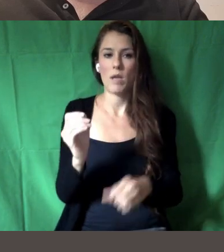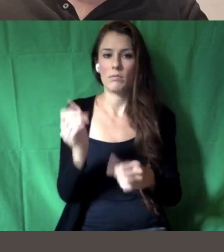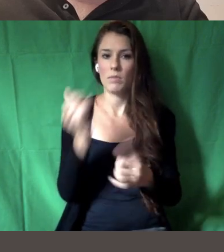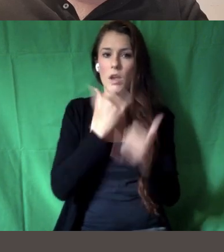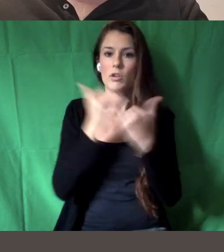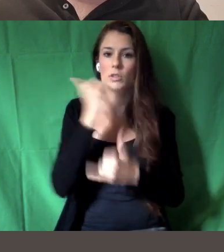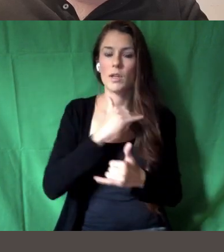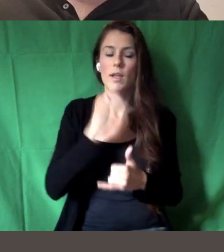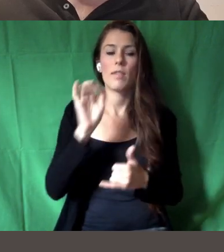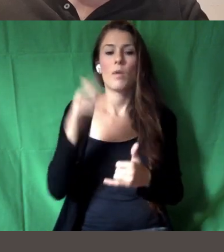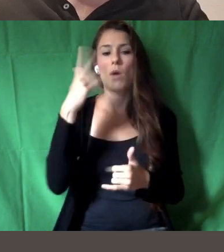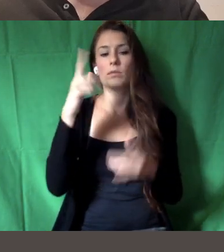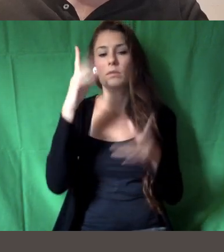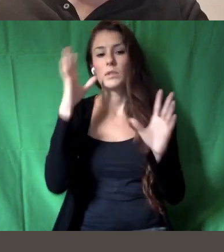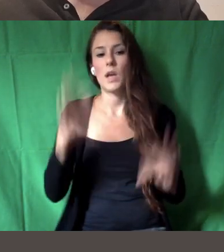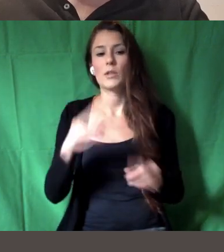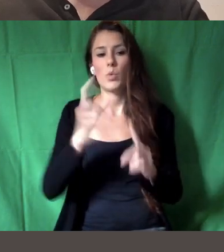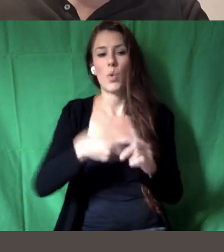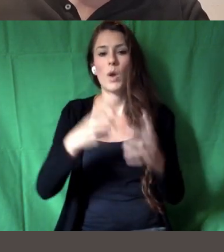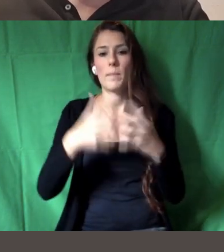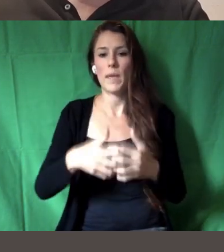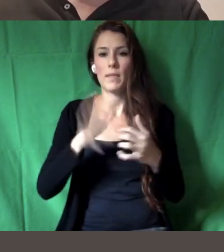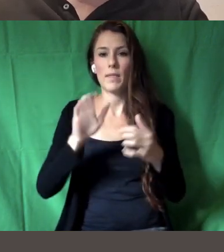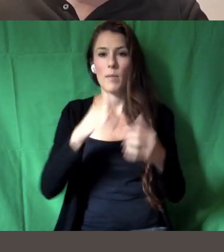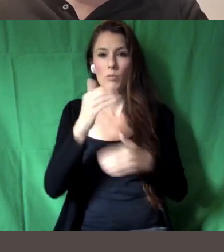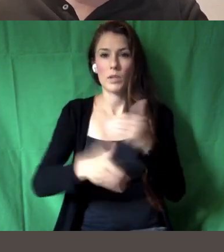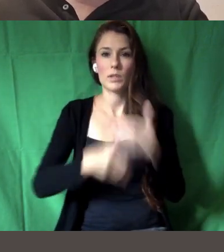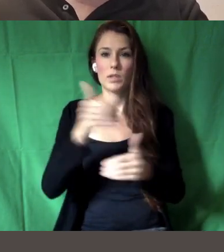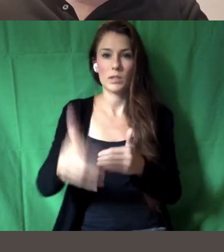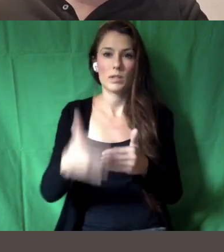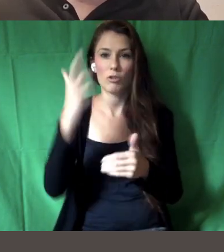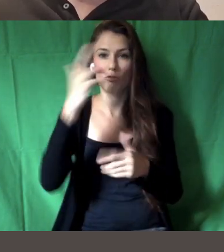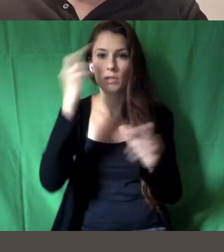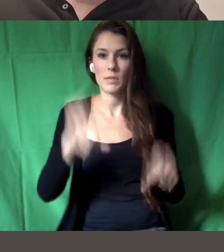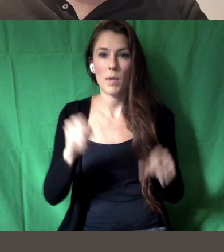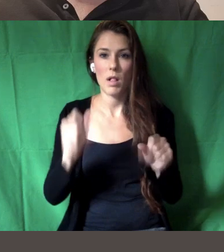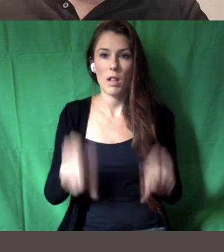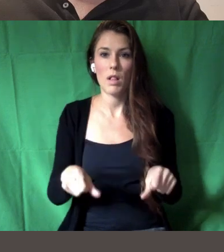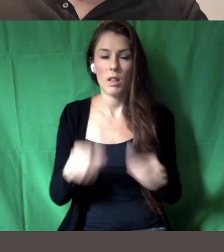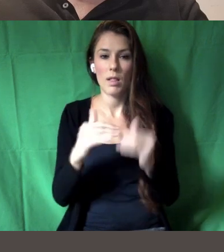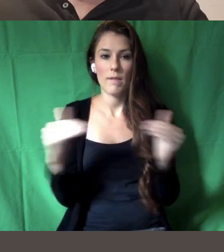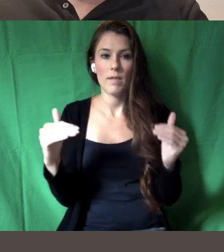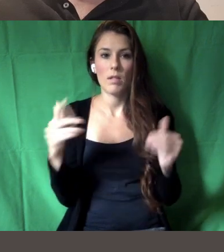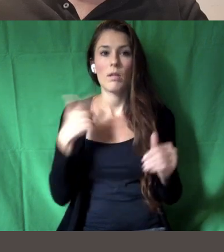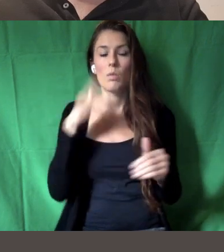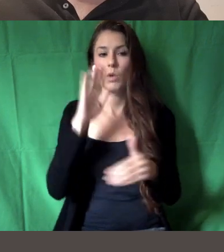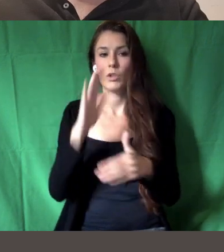to automate the process at reasonable level and I'm going to share with you the